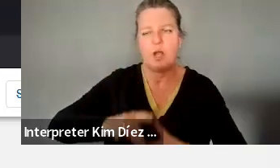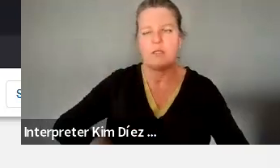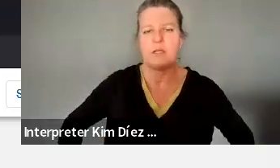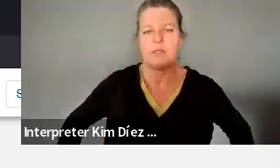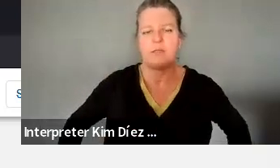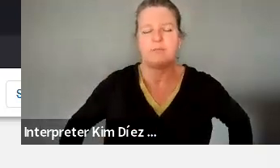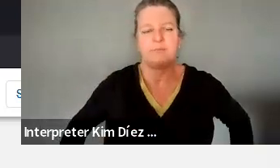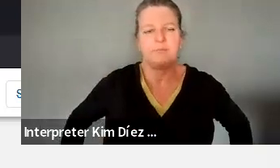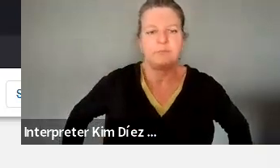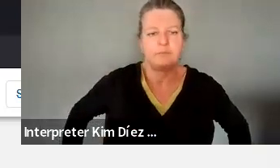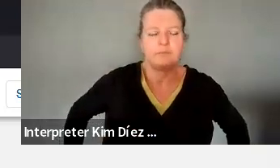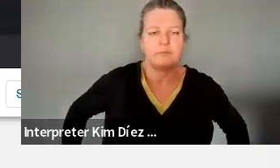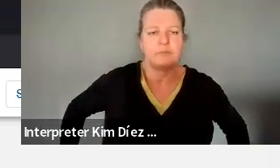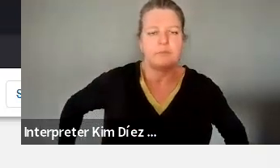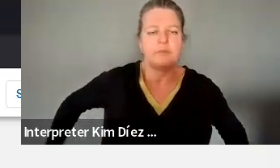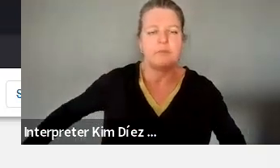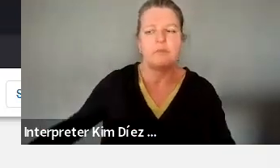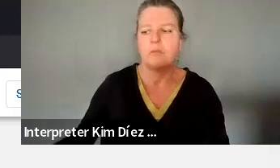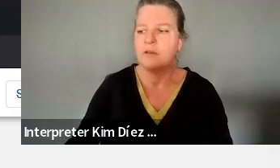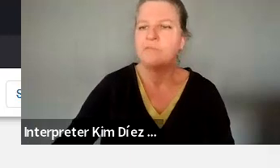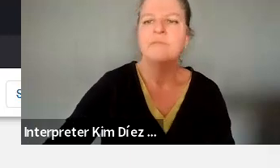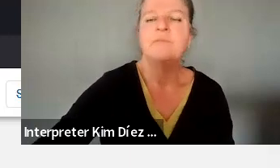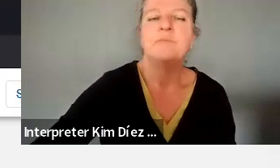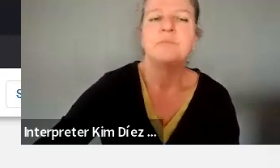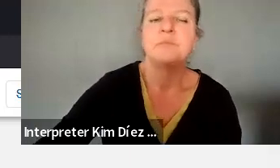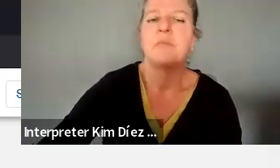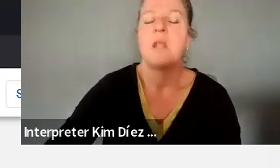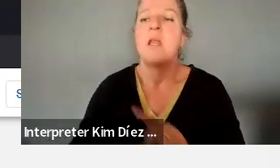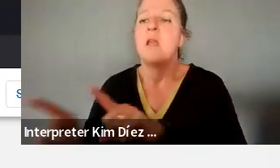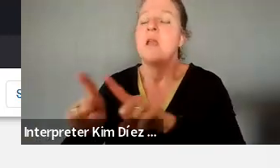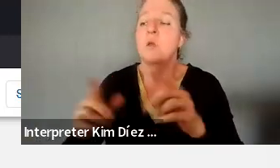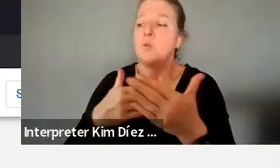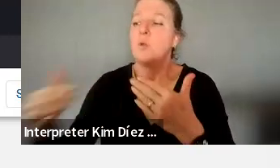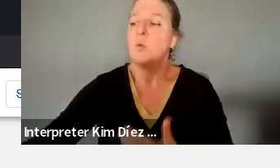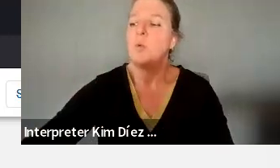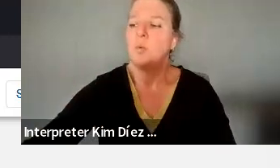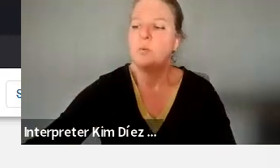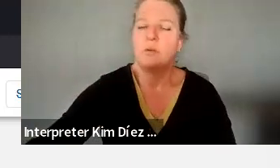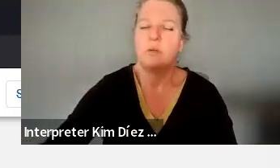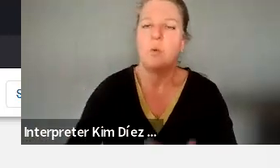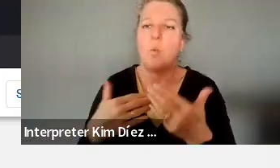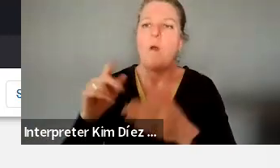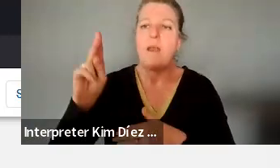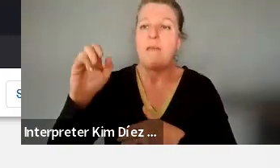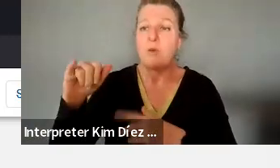In addition to whatever keywords you would need for your area of expertise, you'll want to add the words